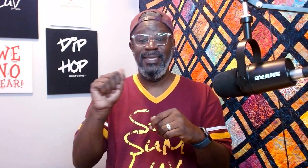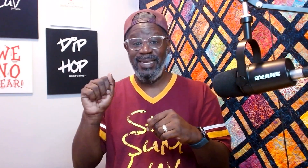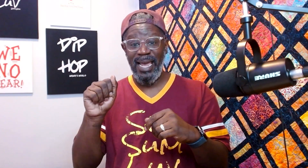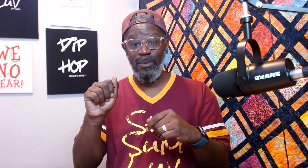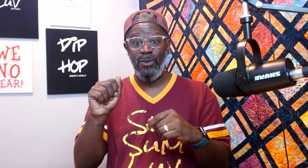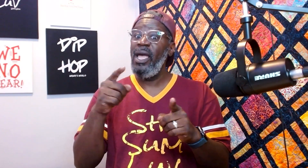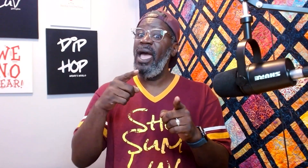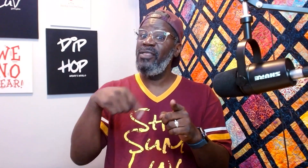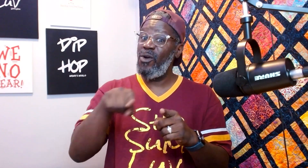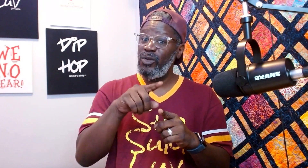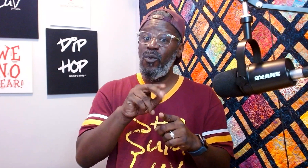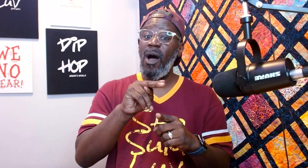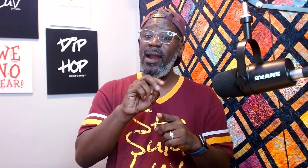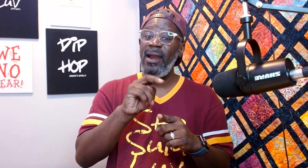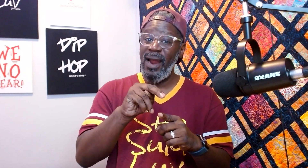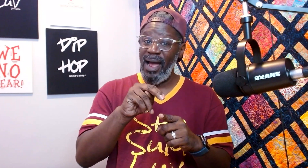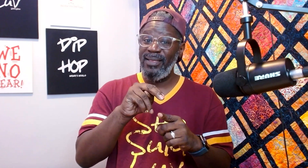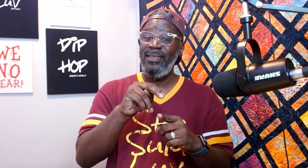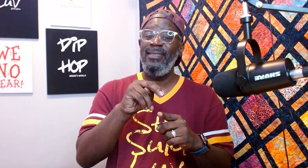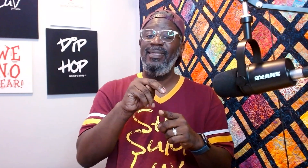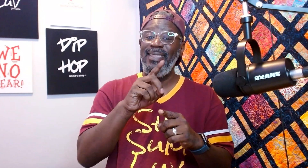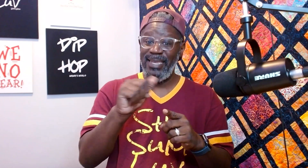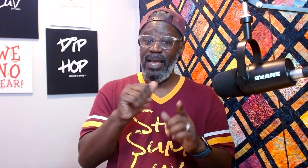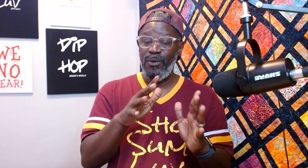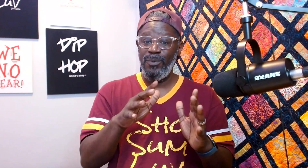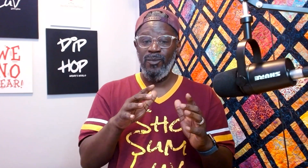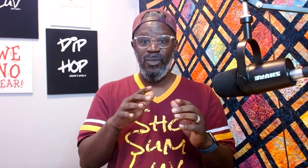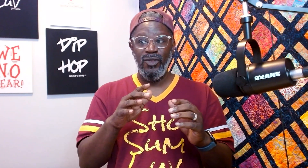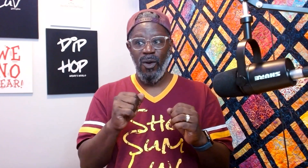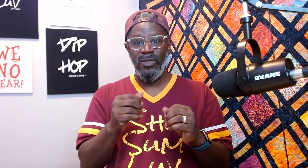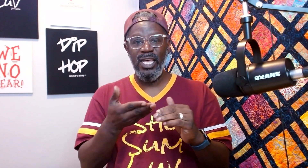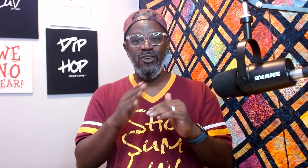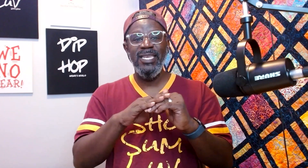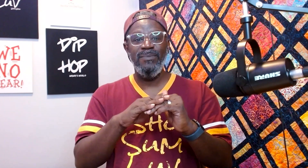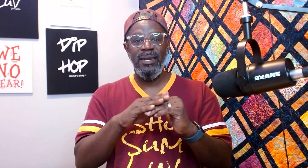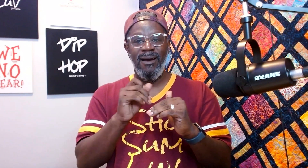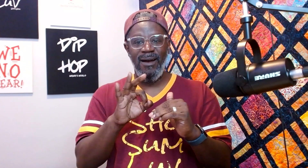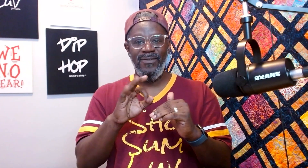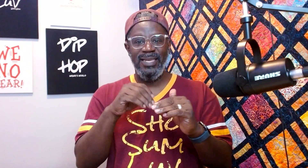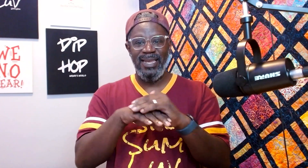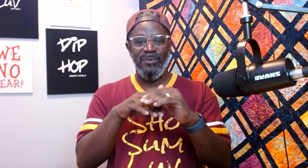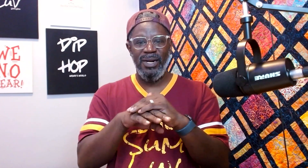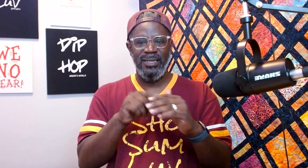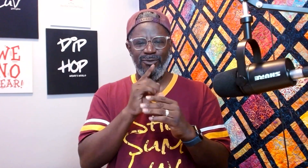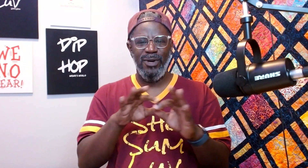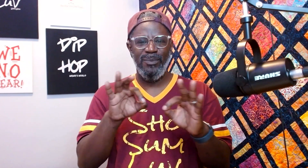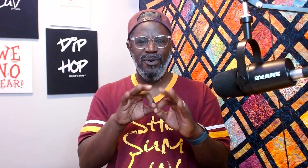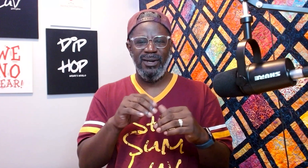disabled and those who are non-disabled. So the increasing of accessibility is really important.